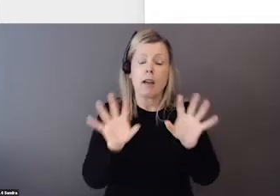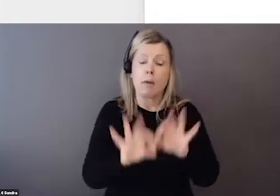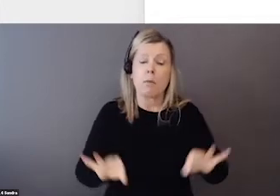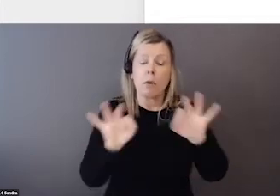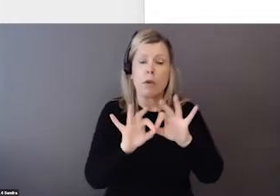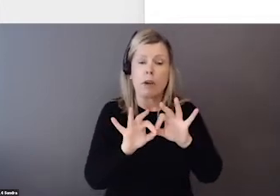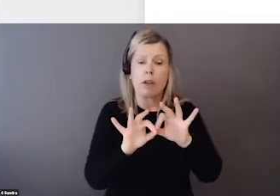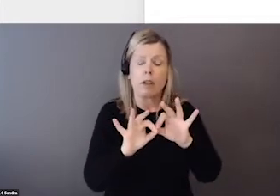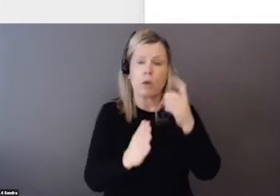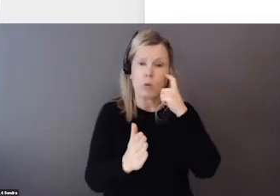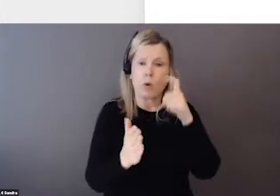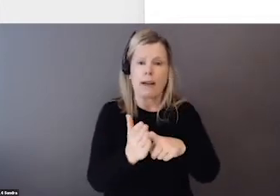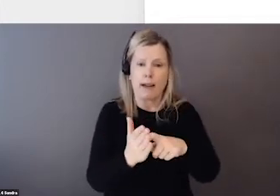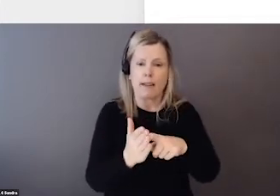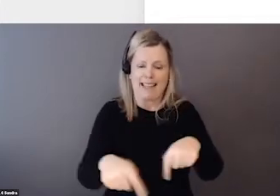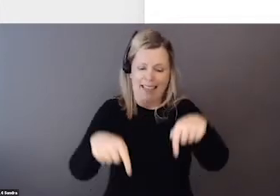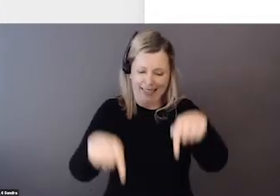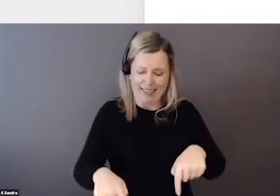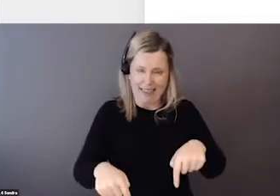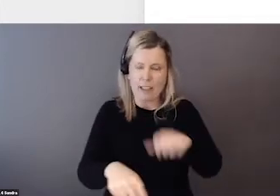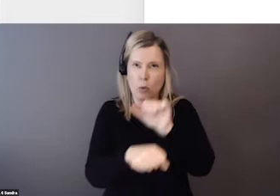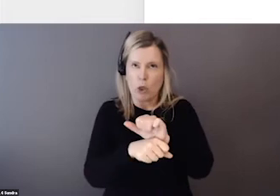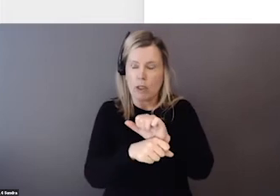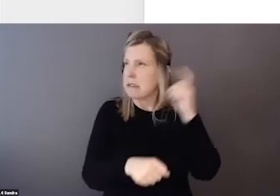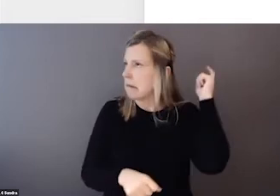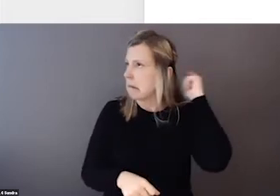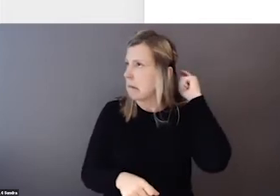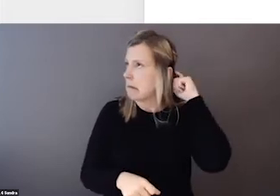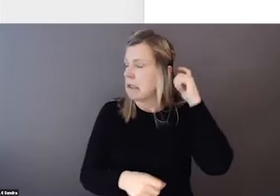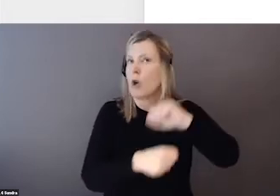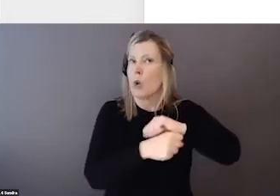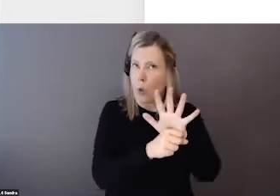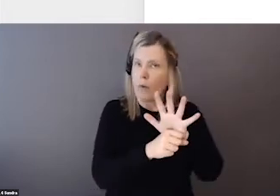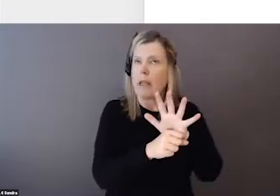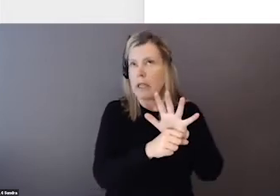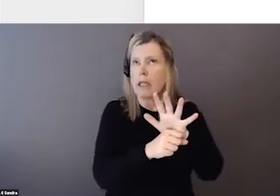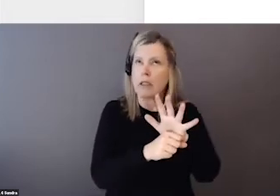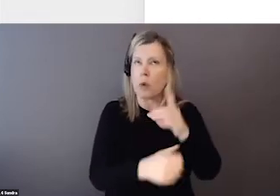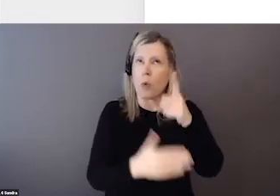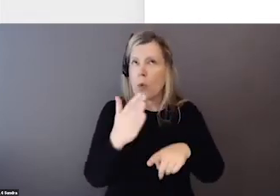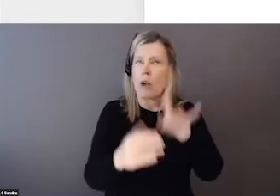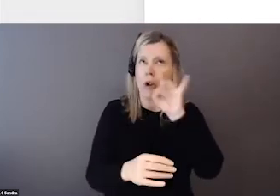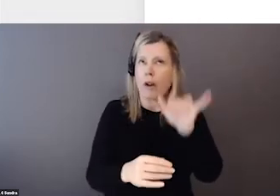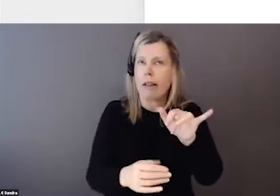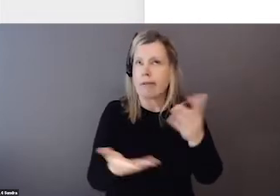we have to do this work, in the context of the pandemic and remote and digital work. We also have to acknowledge